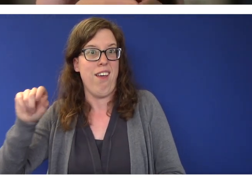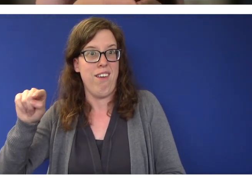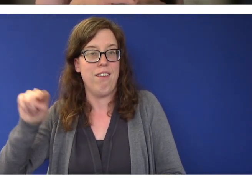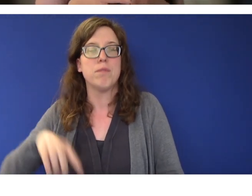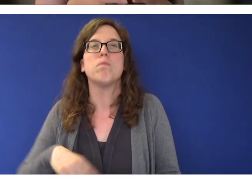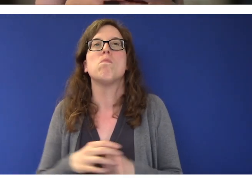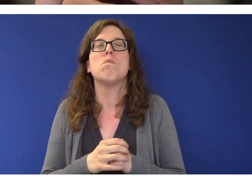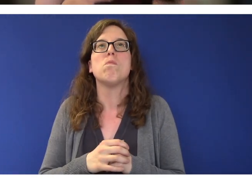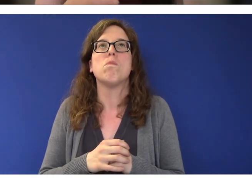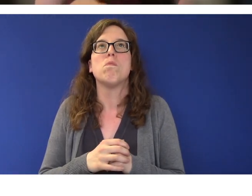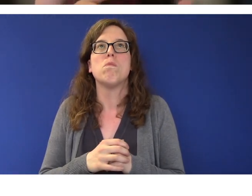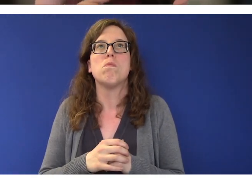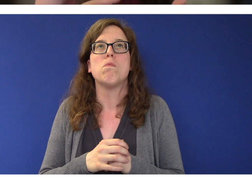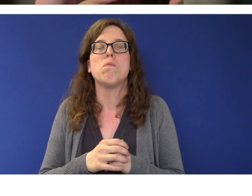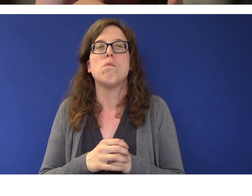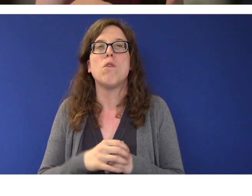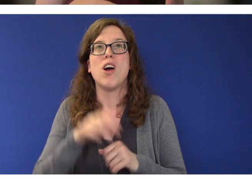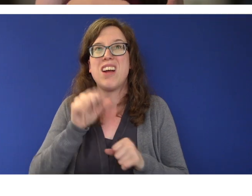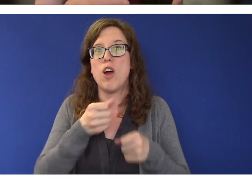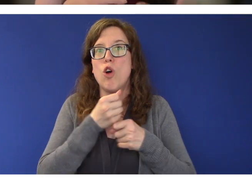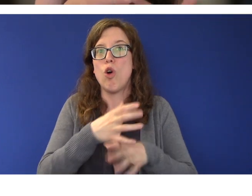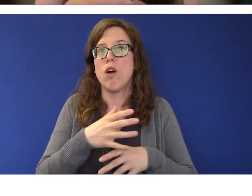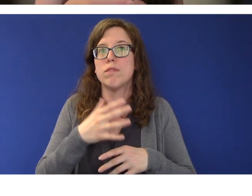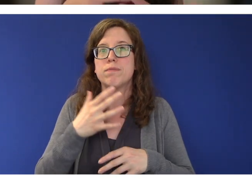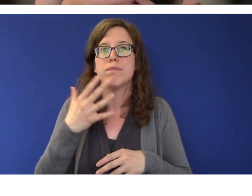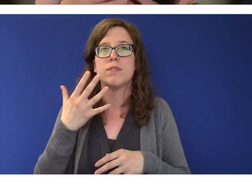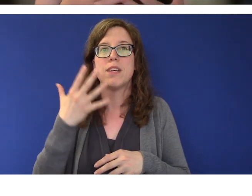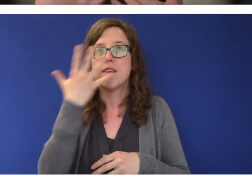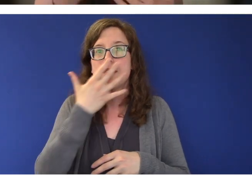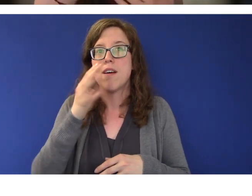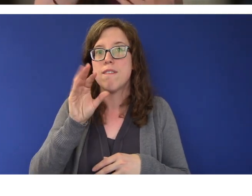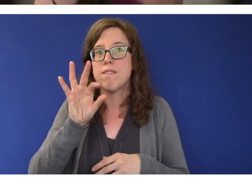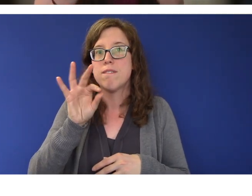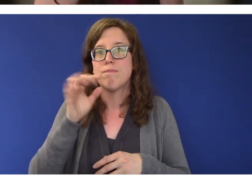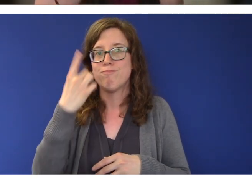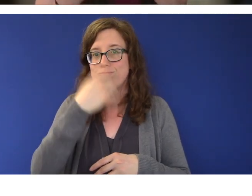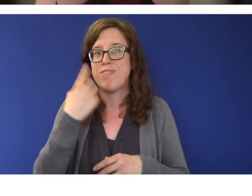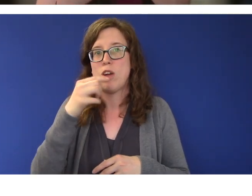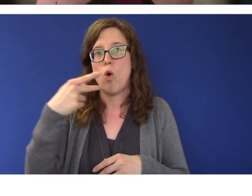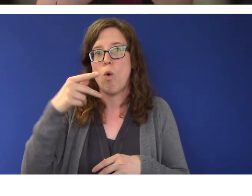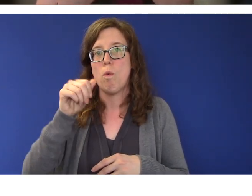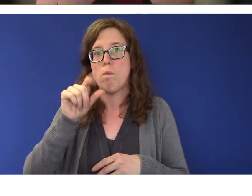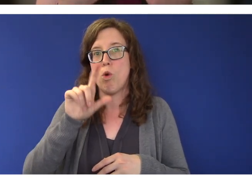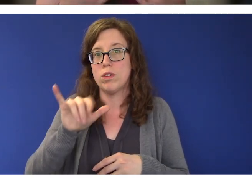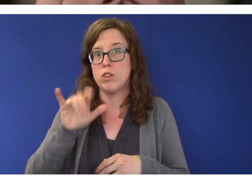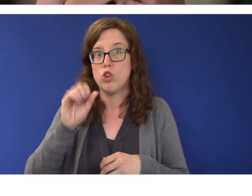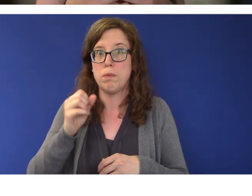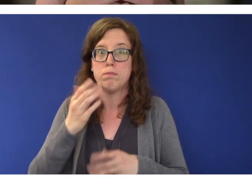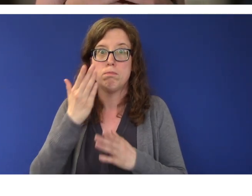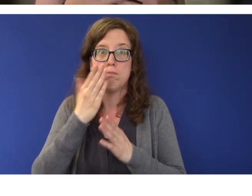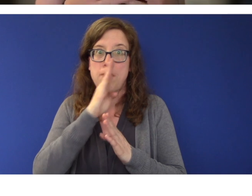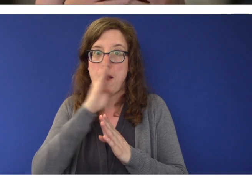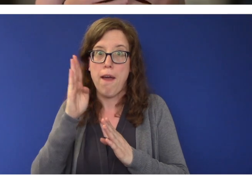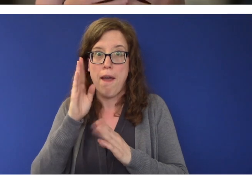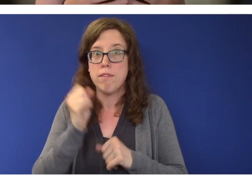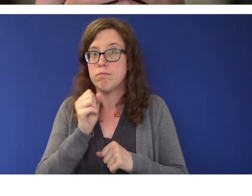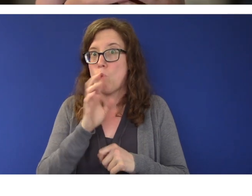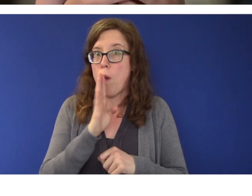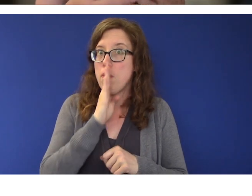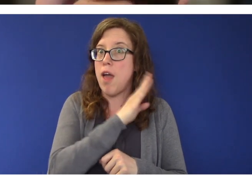They can also cause facial palsy on one or both sides of the face. And for some